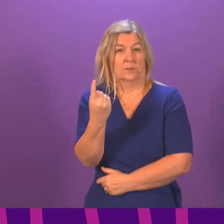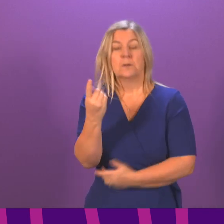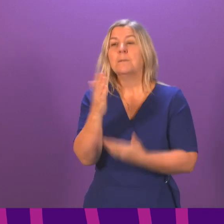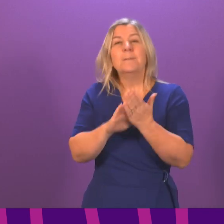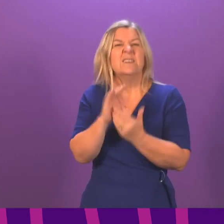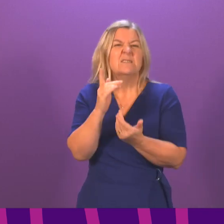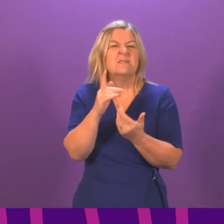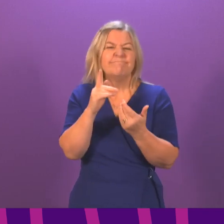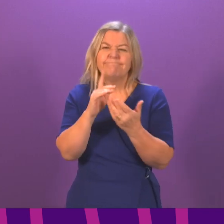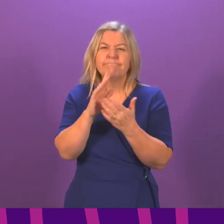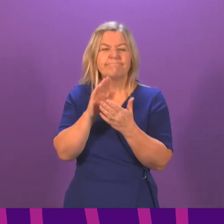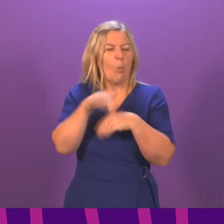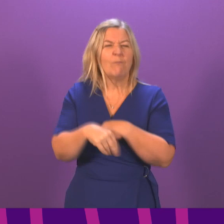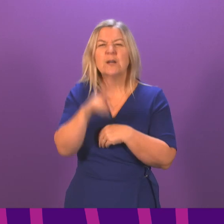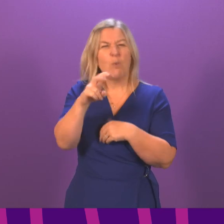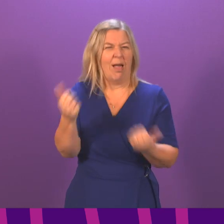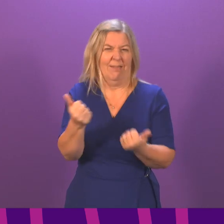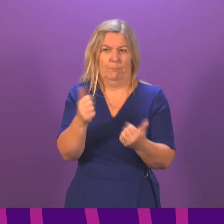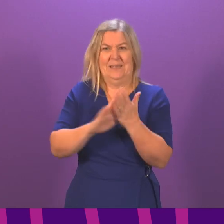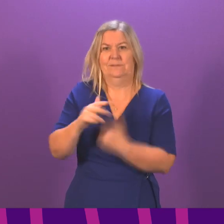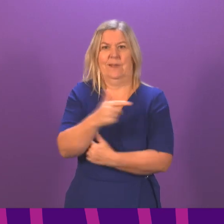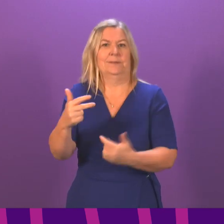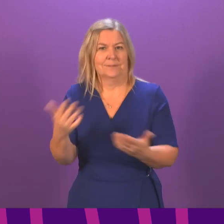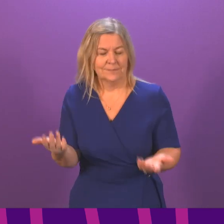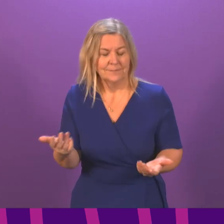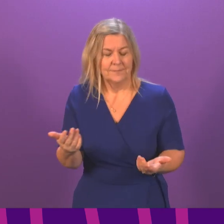People—other than students—who share flats should try to stay in the same bubble as each